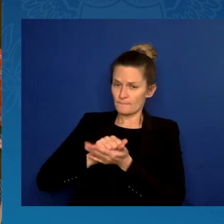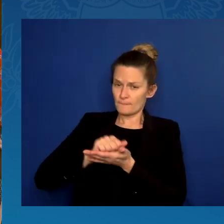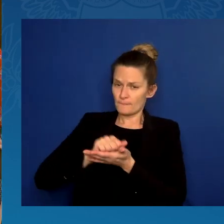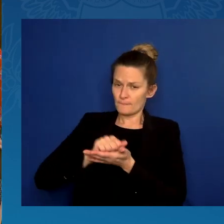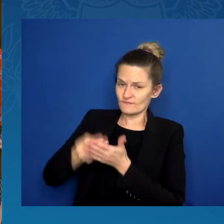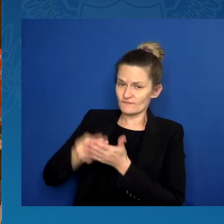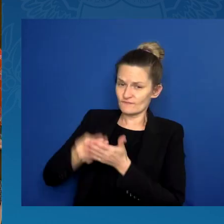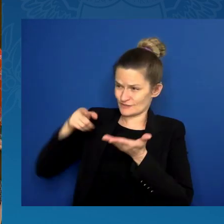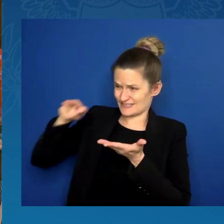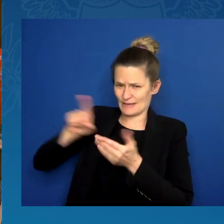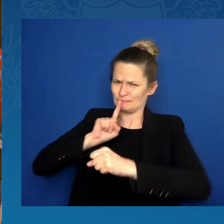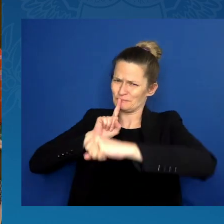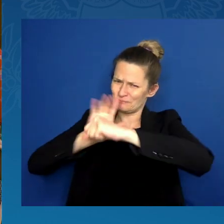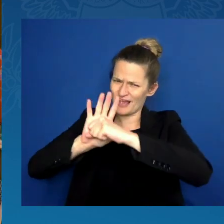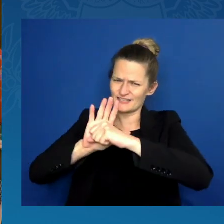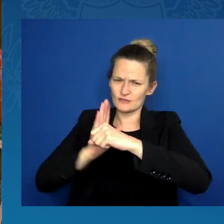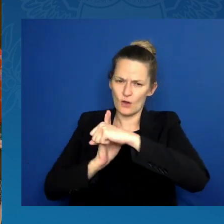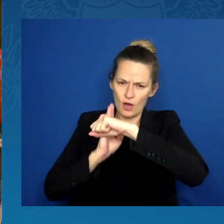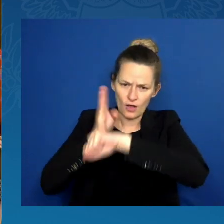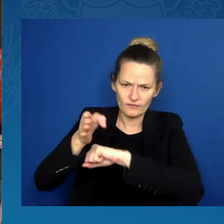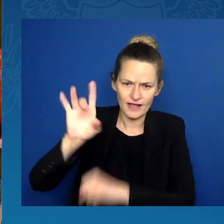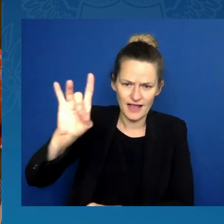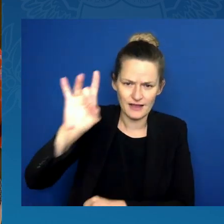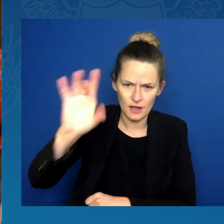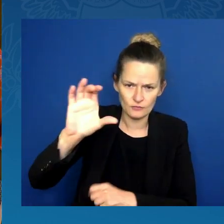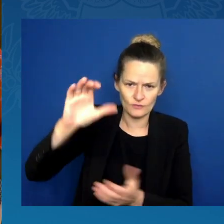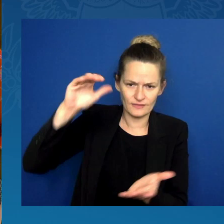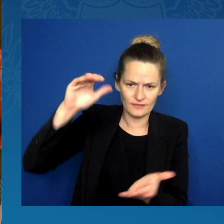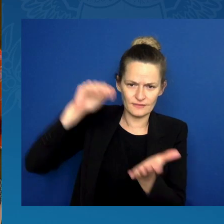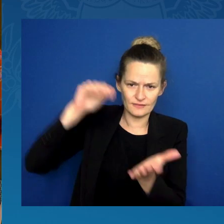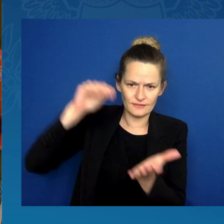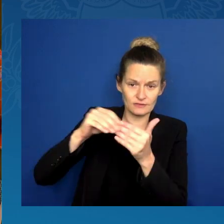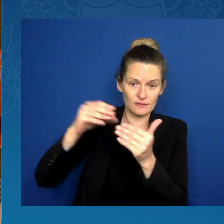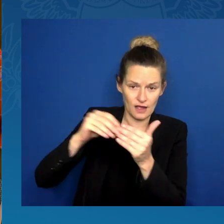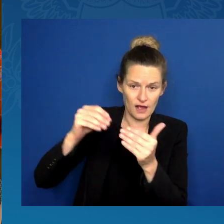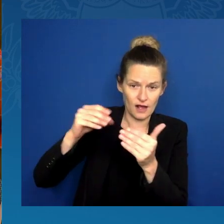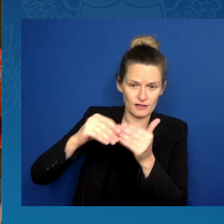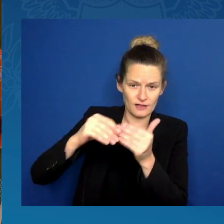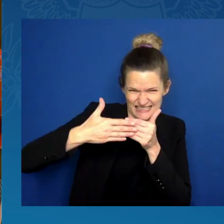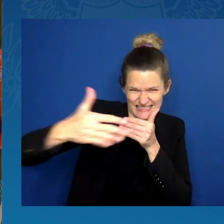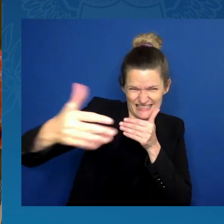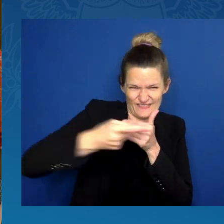just in this few months to cover the cost of travel